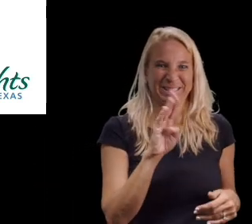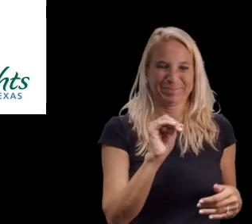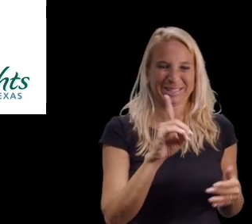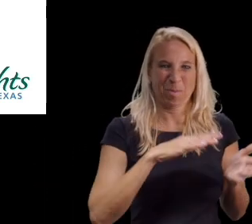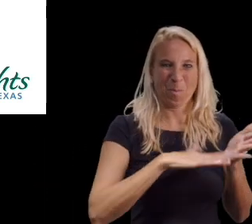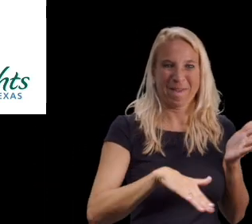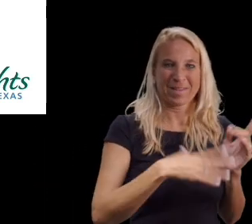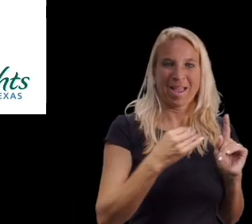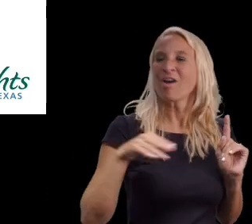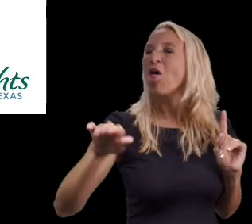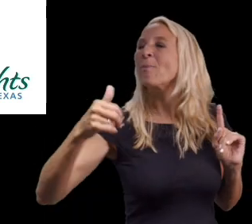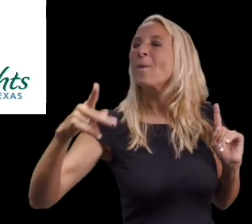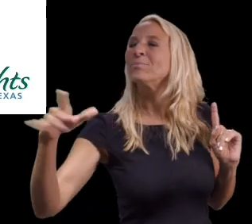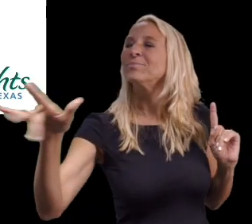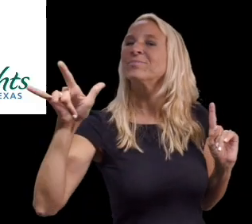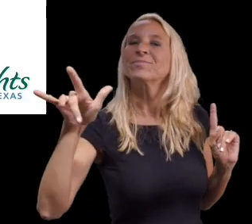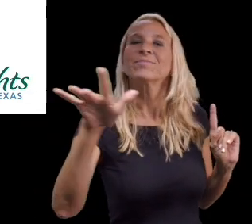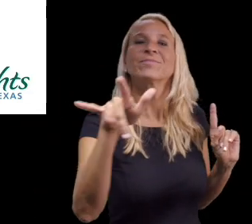if you are receiving DBMD.